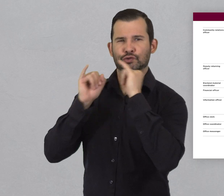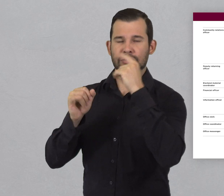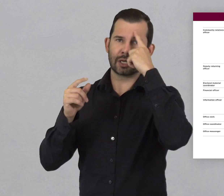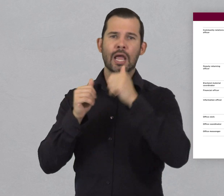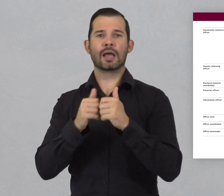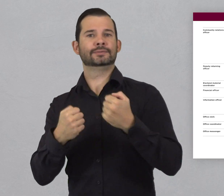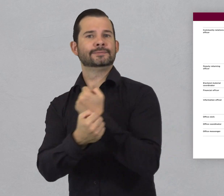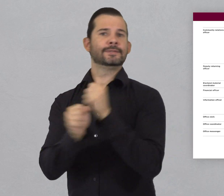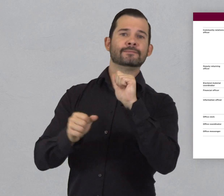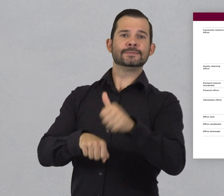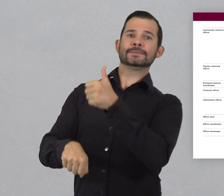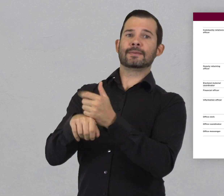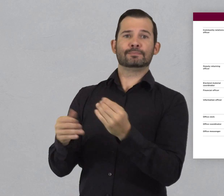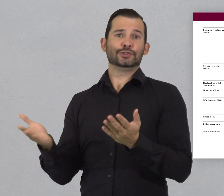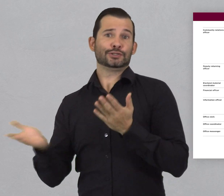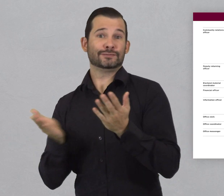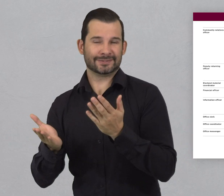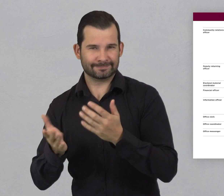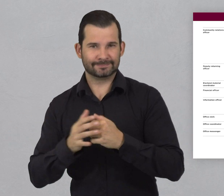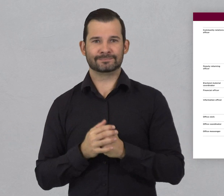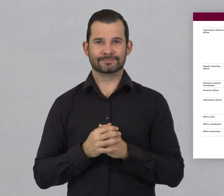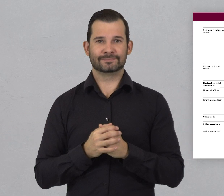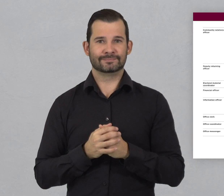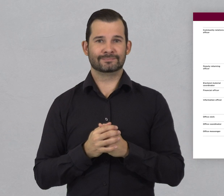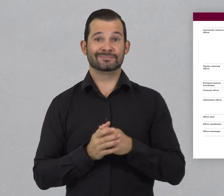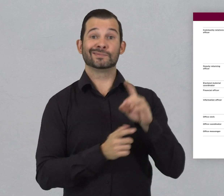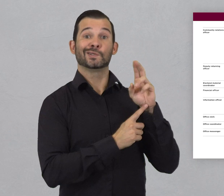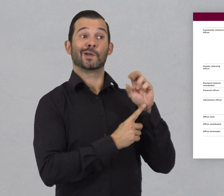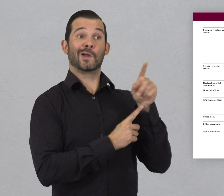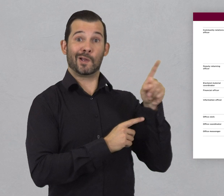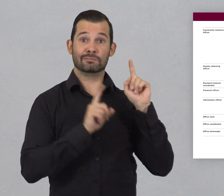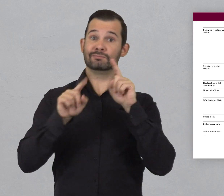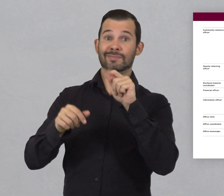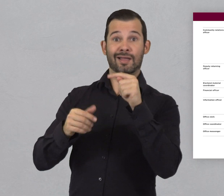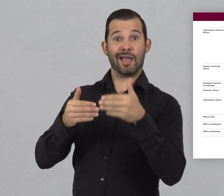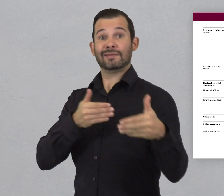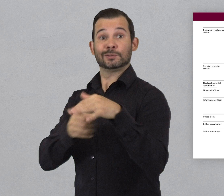according to the instructions for safe set-up and service. DROs at